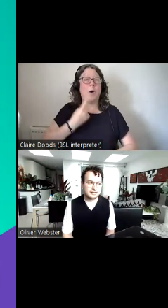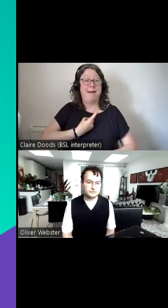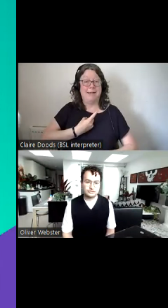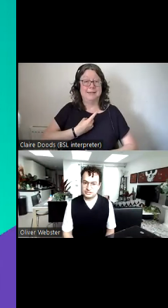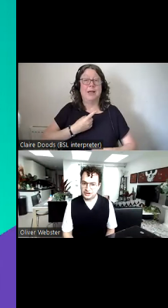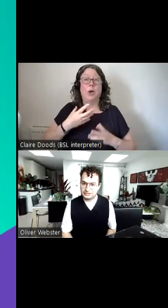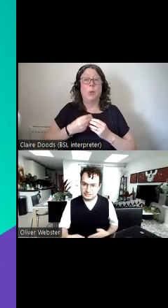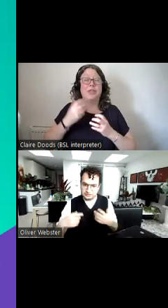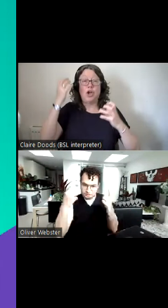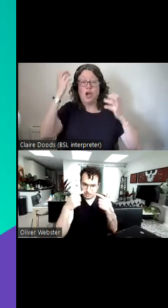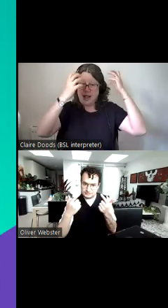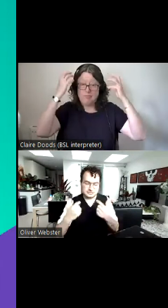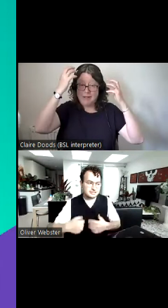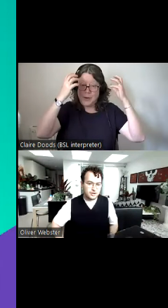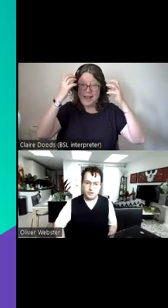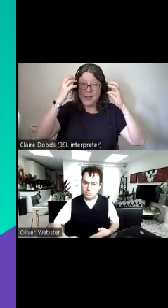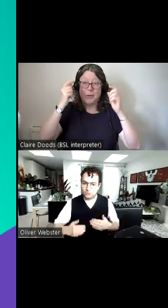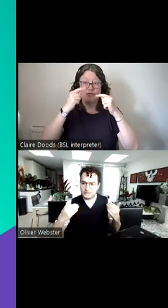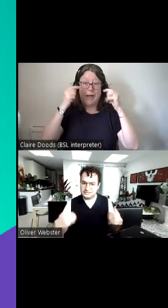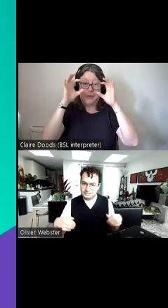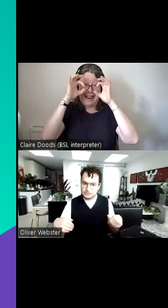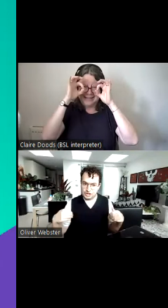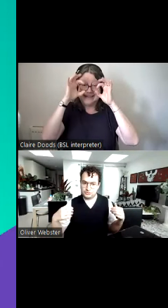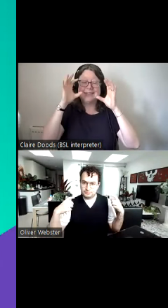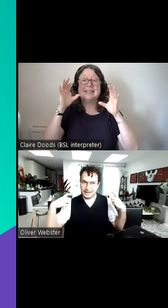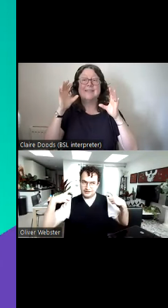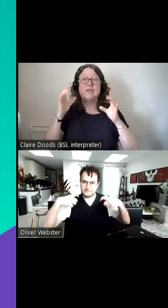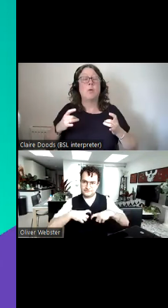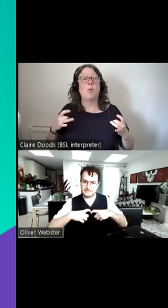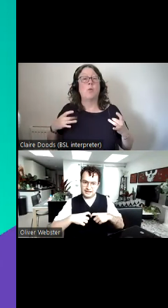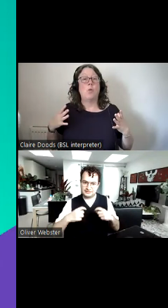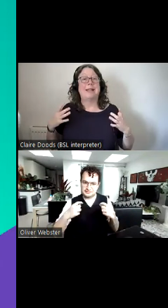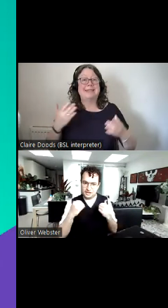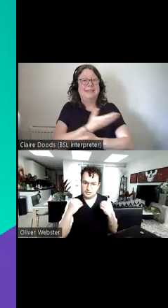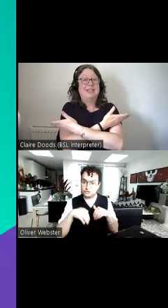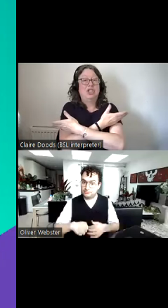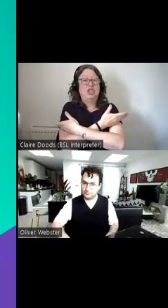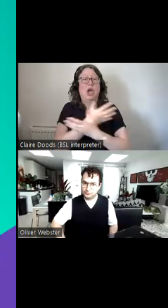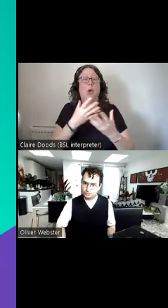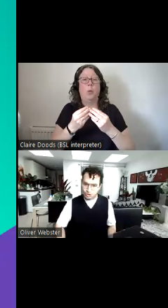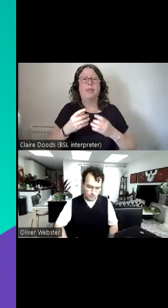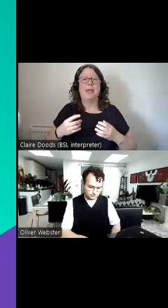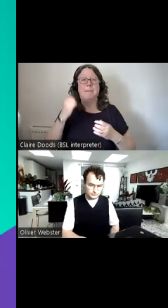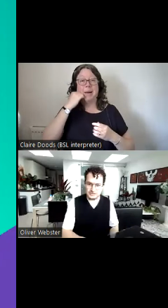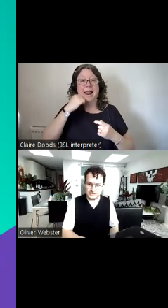and I've got circular glasses, wearing a white T-shirt with a black V-neck jumper on top.